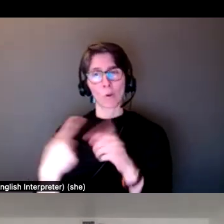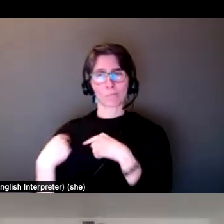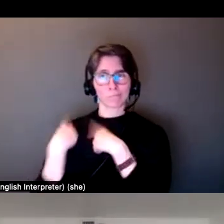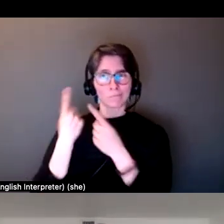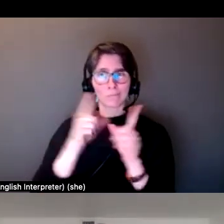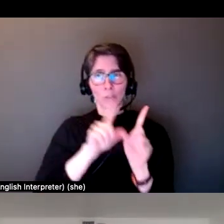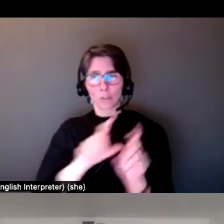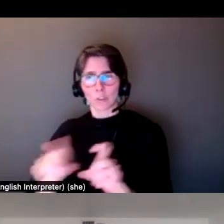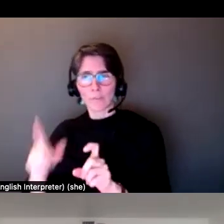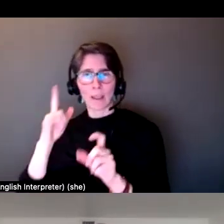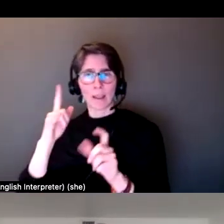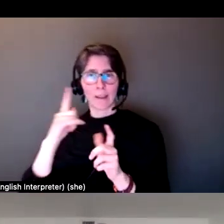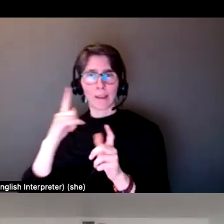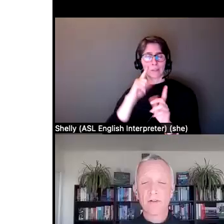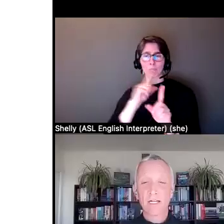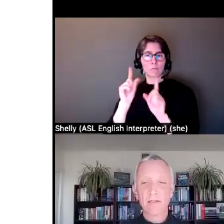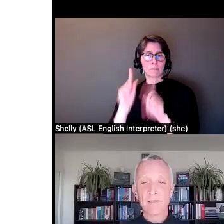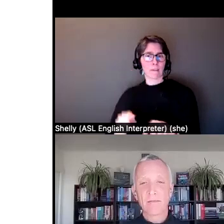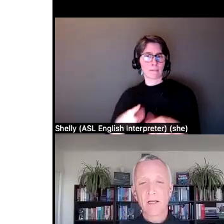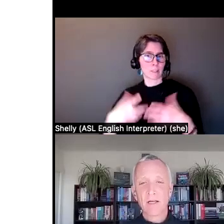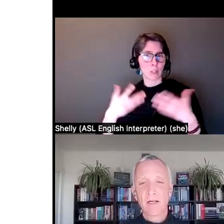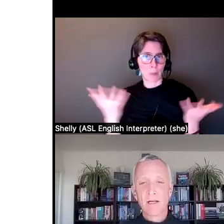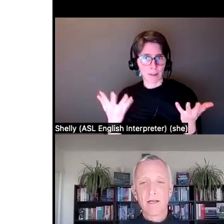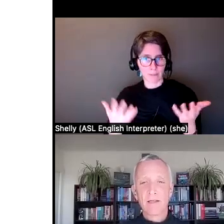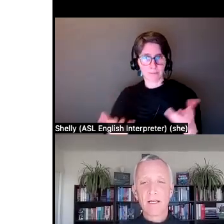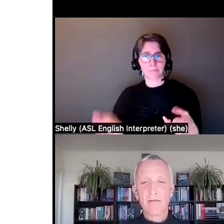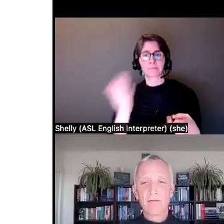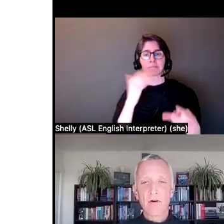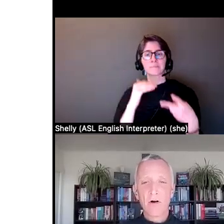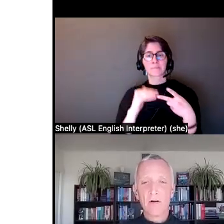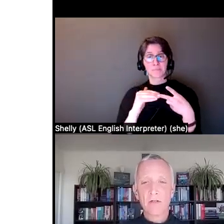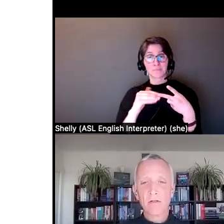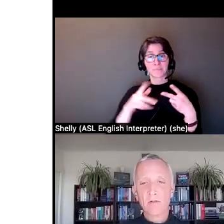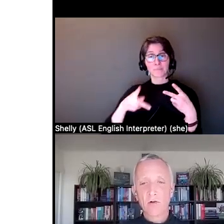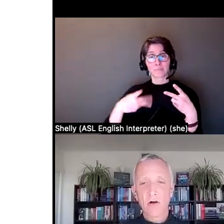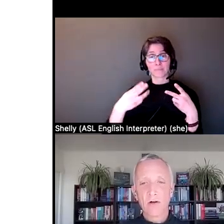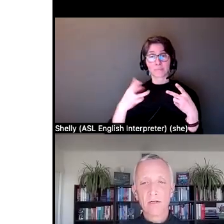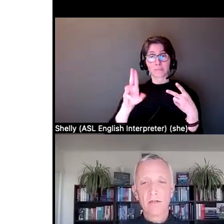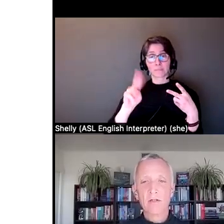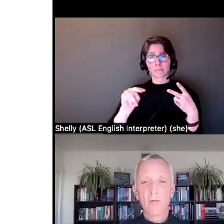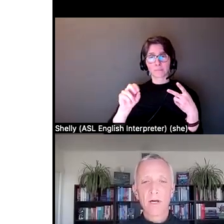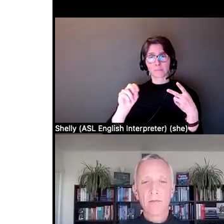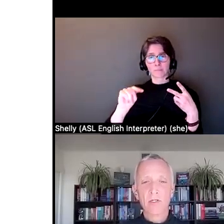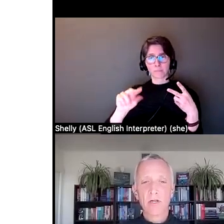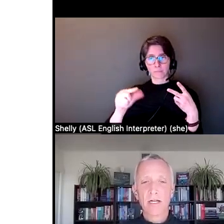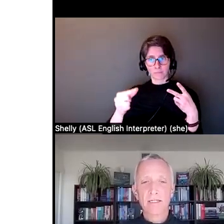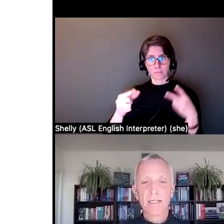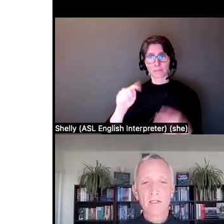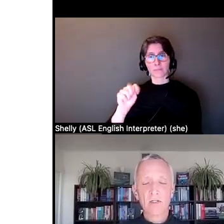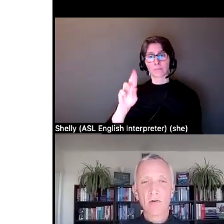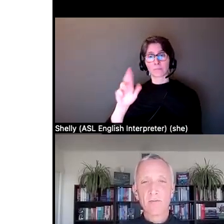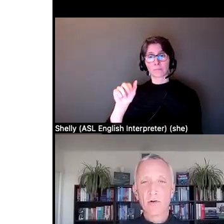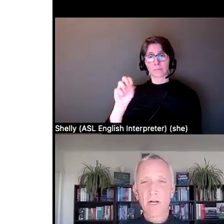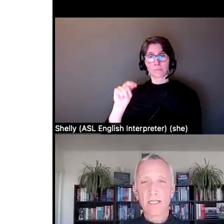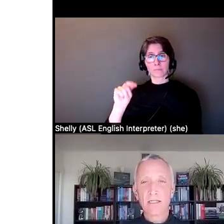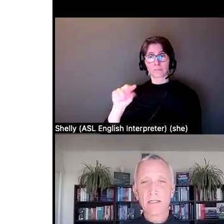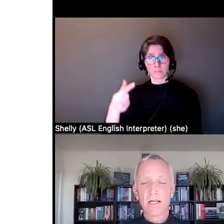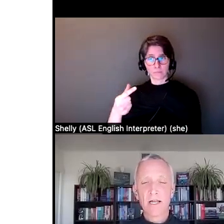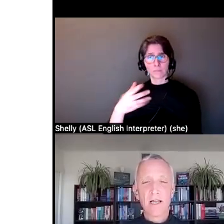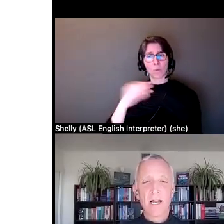Publishing Industry Salary Survey. Then Phuong Truong, Co-Publisher at Second Story Press,